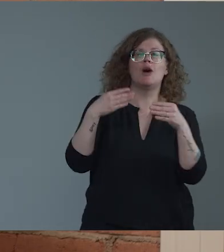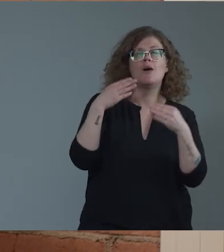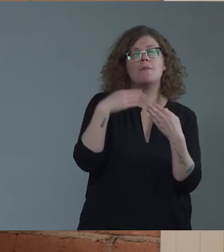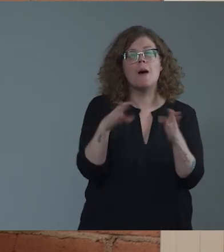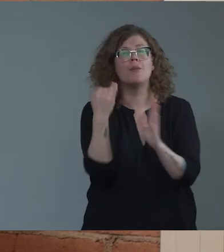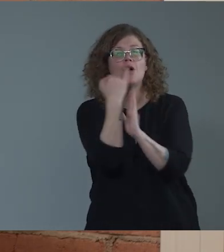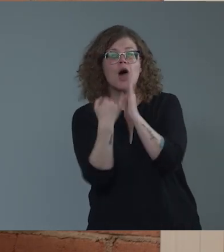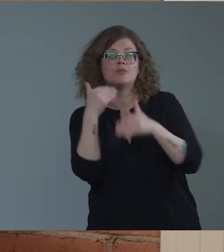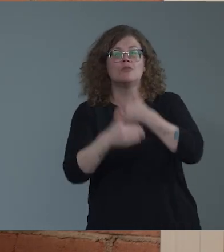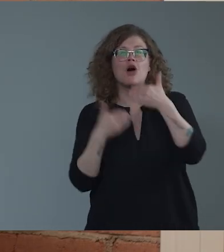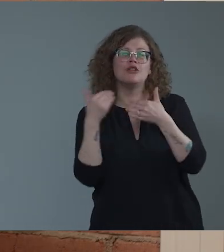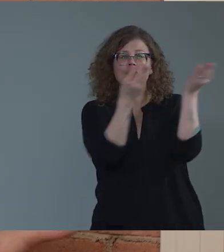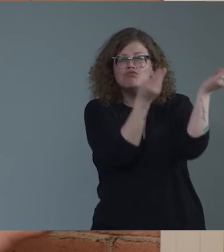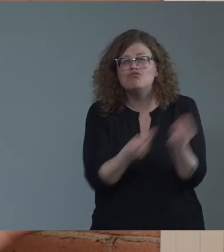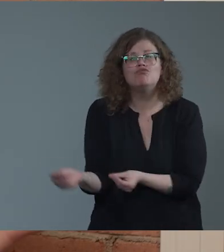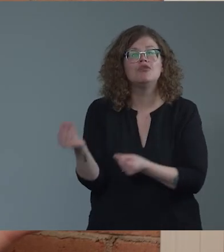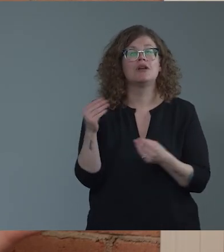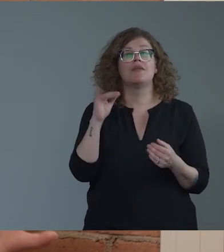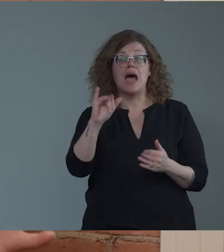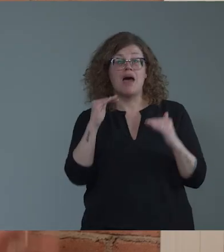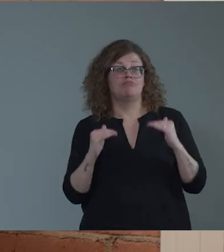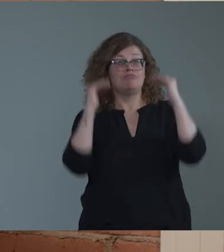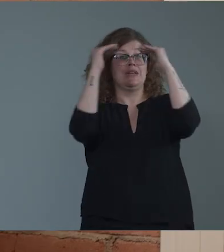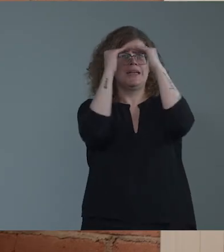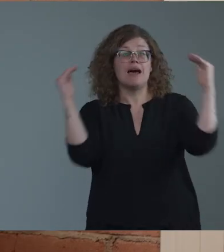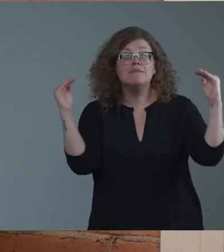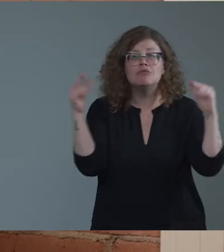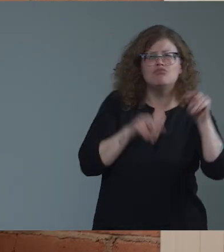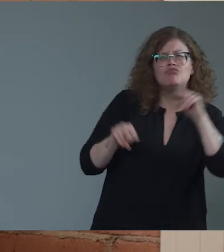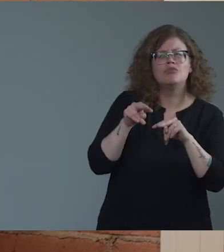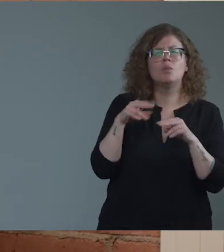Our next session coming up, we'll look at that public art process flow, that high level overview